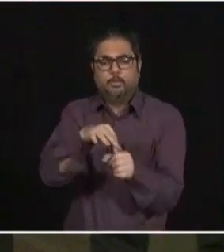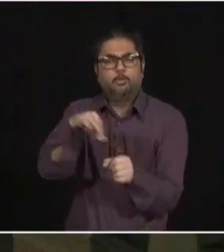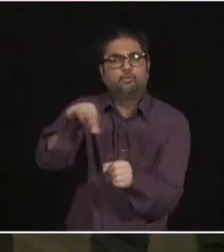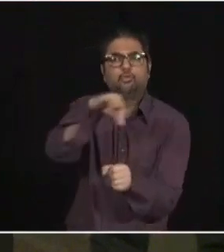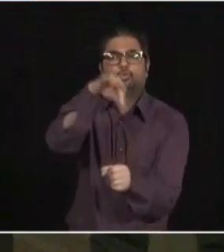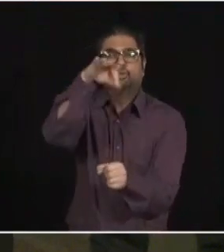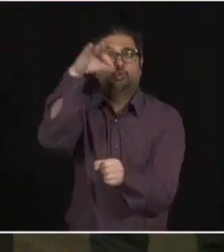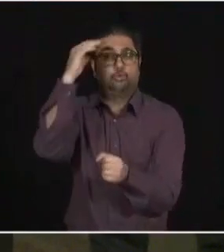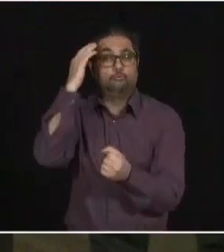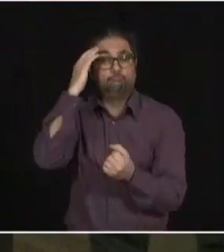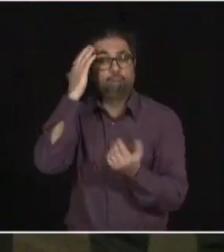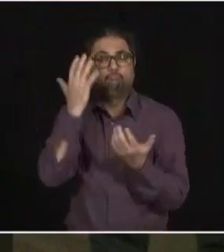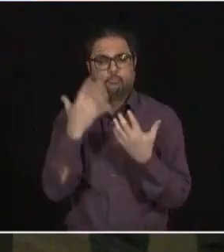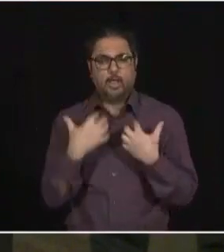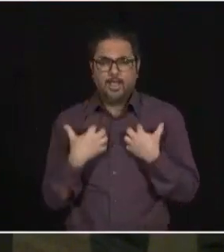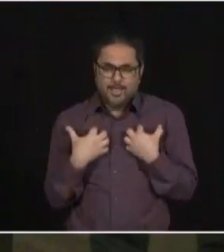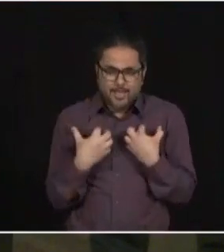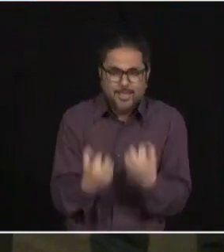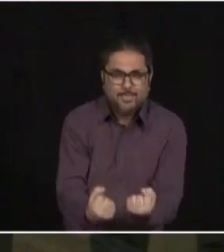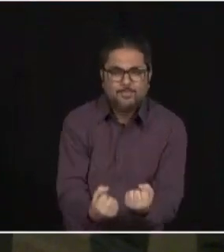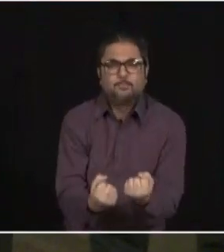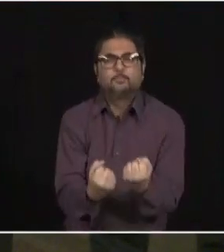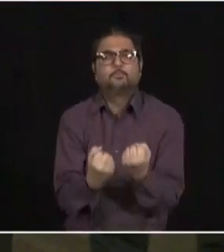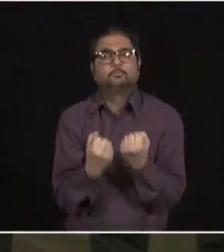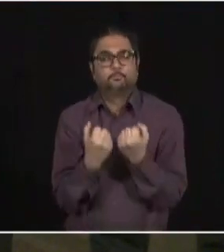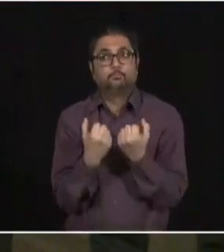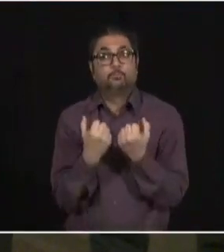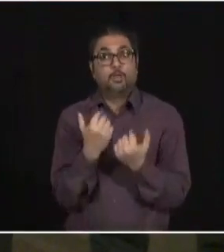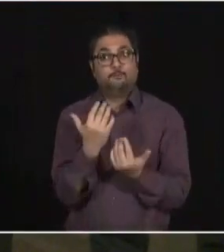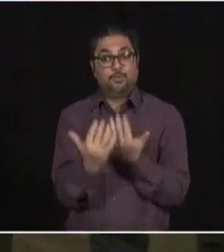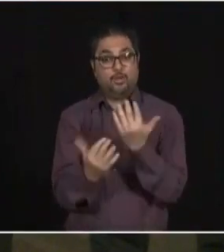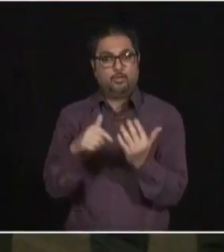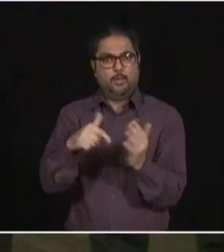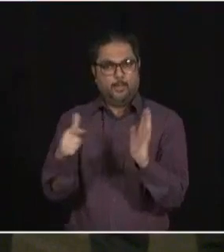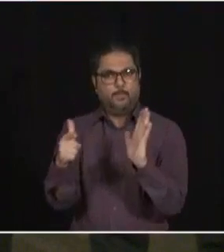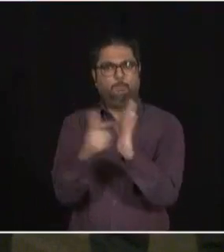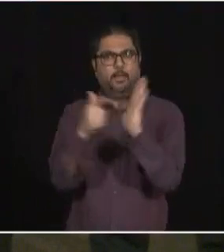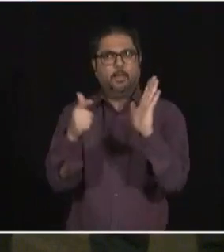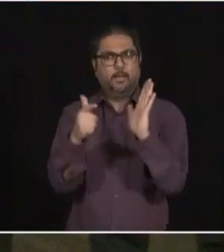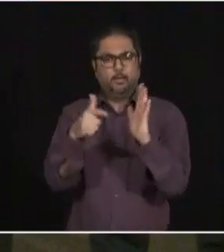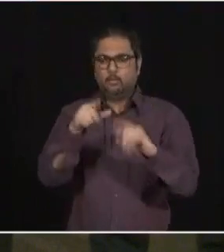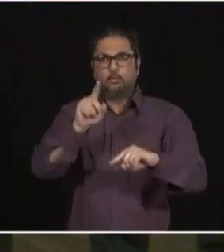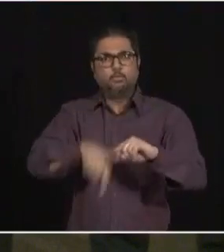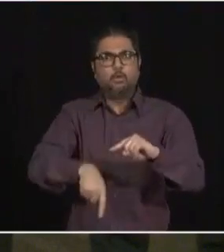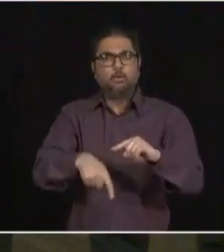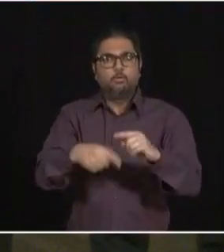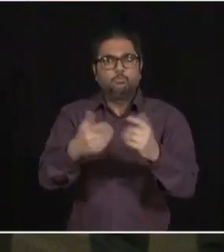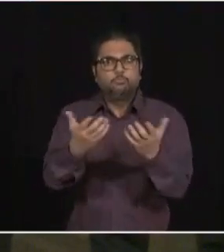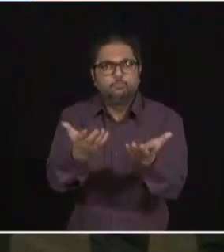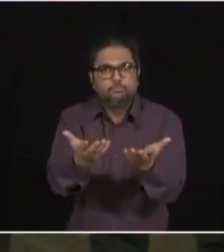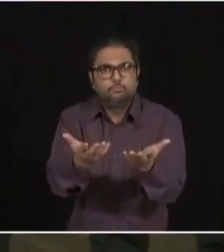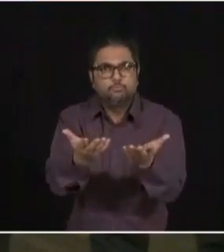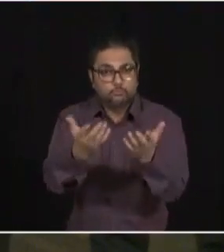ban we're being told that Indigenous people can't hold a sacred fire for their spiritual purposes. Can